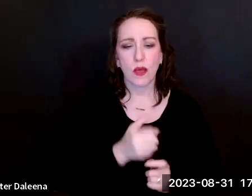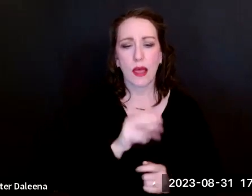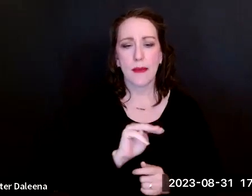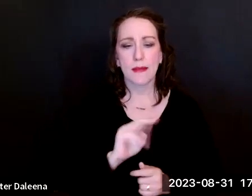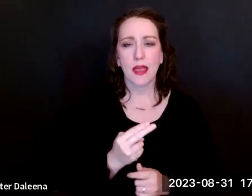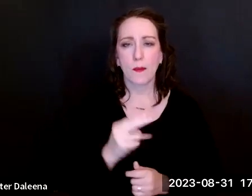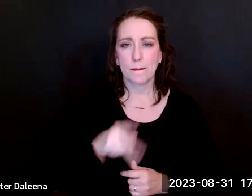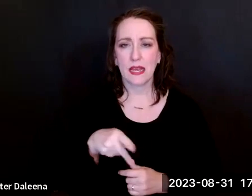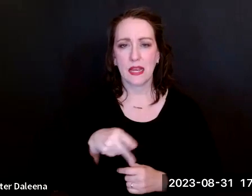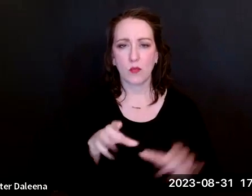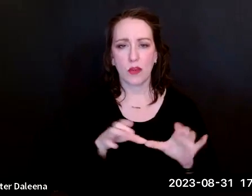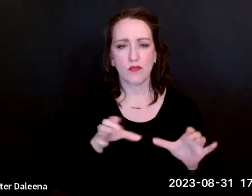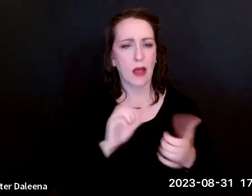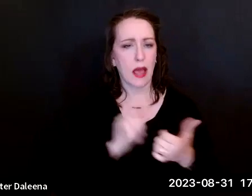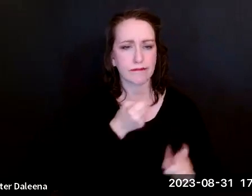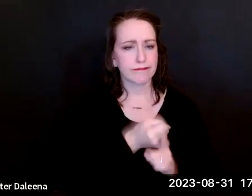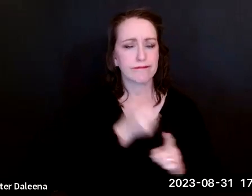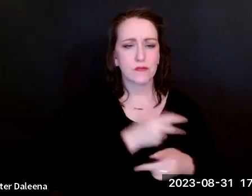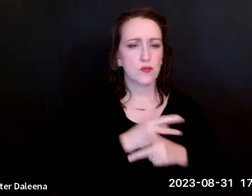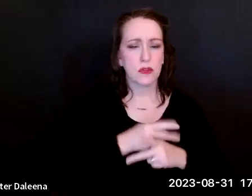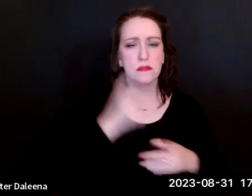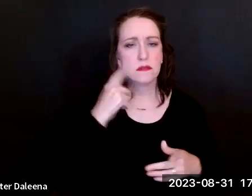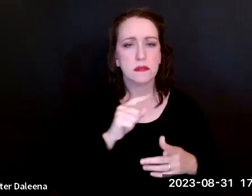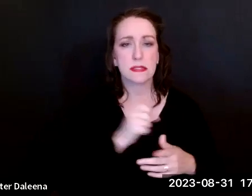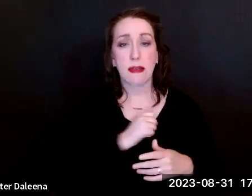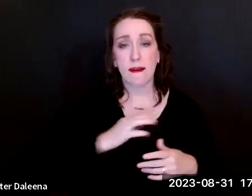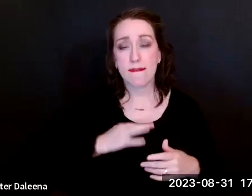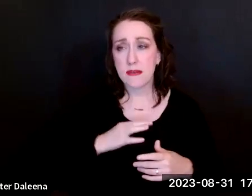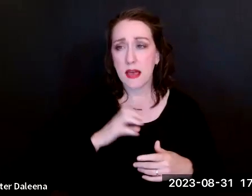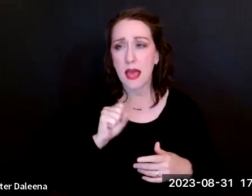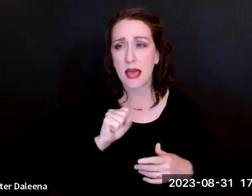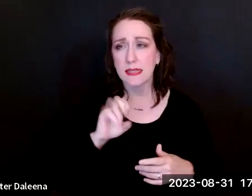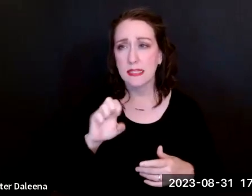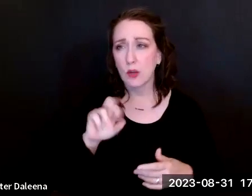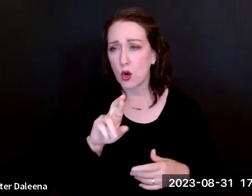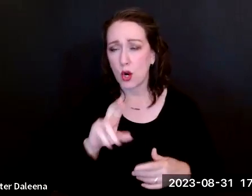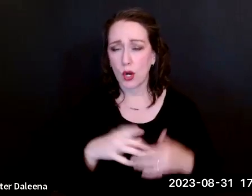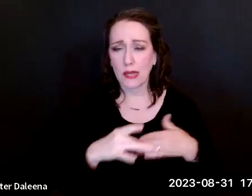credential and how that impacts supervision of Staff SE RI guide and a staff will need to apply